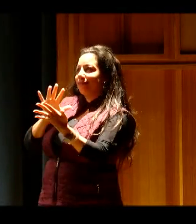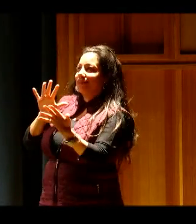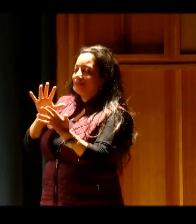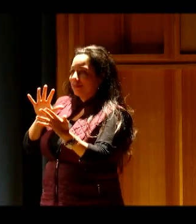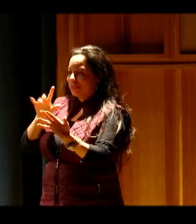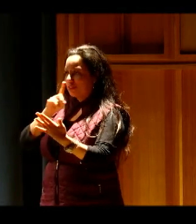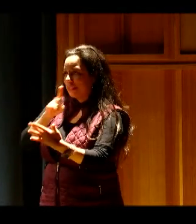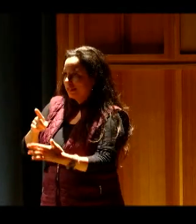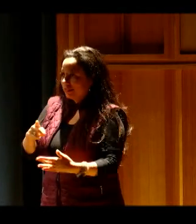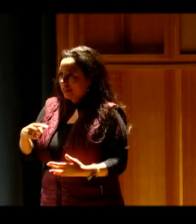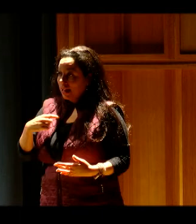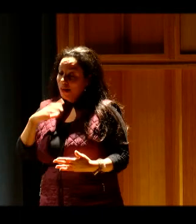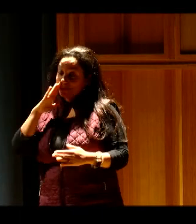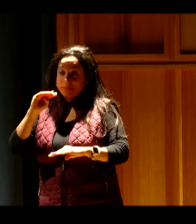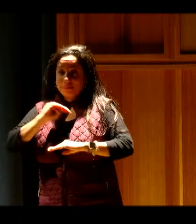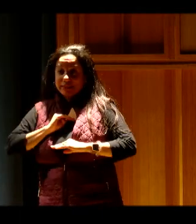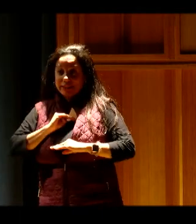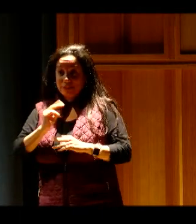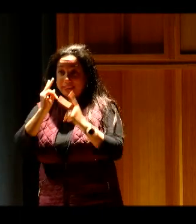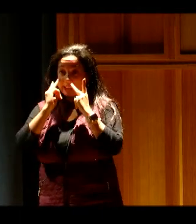I'd actually be quite content to cede my time